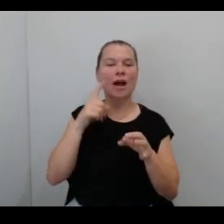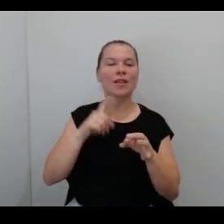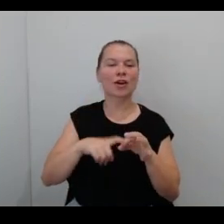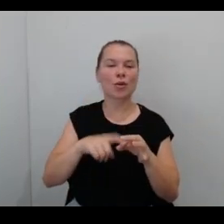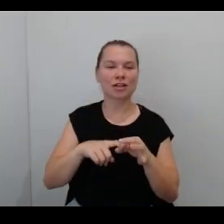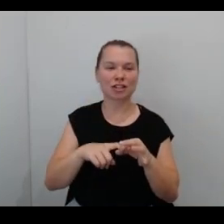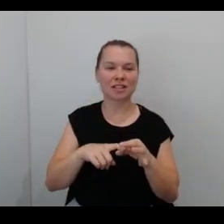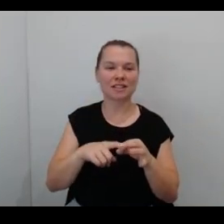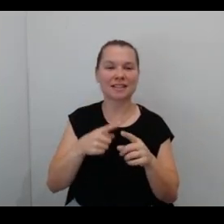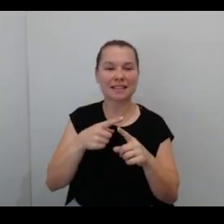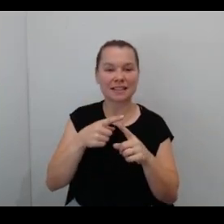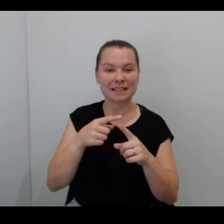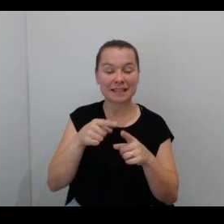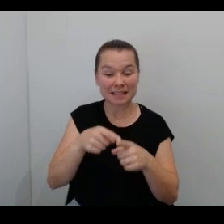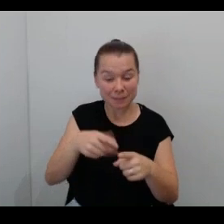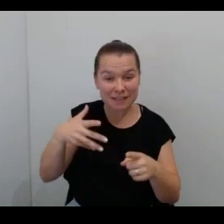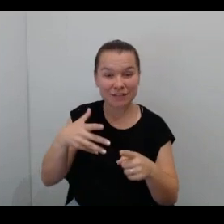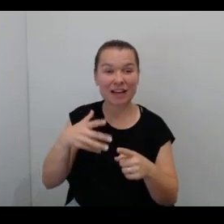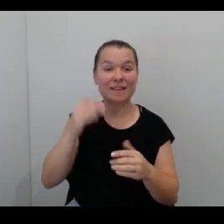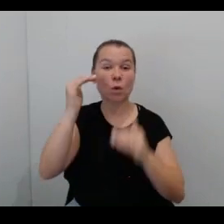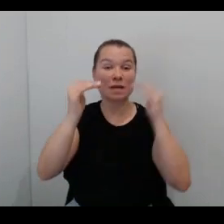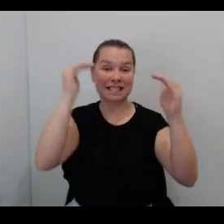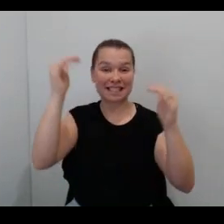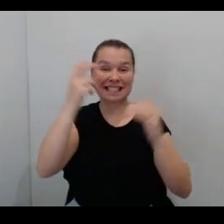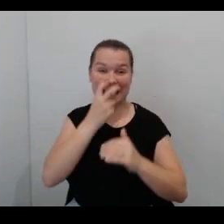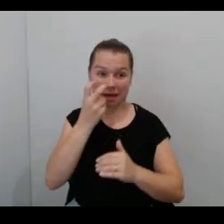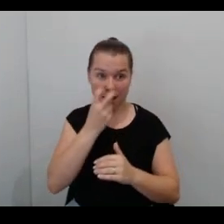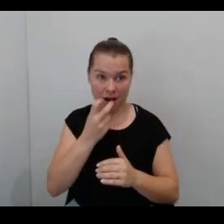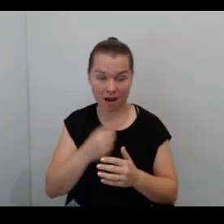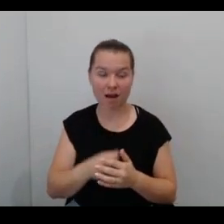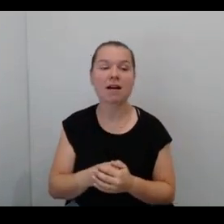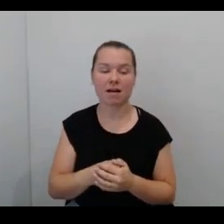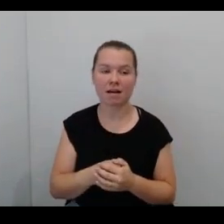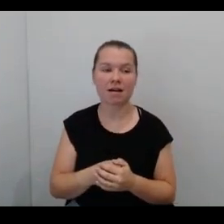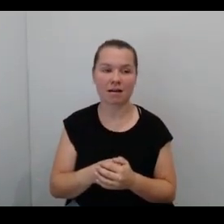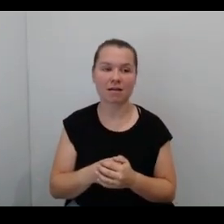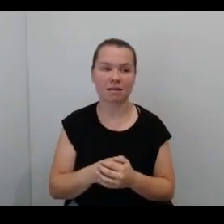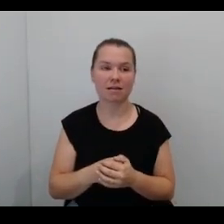to seniors, if that's okay. Sure. We've had so many really fantastic questions come through.